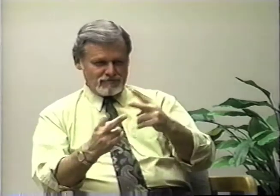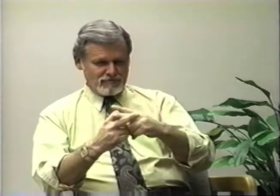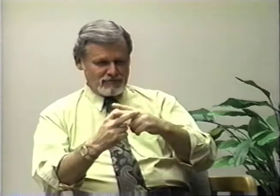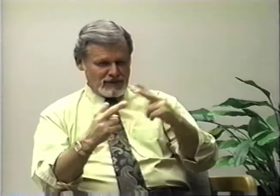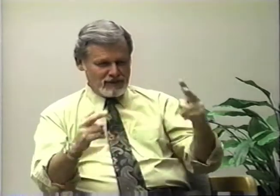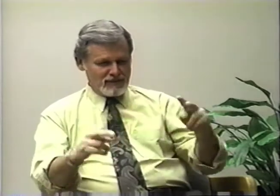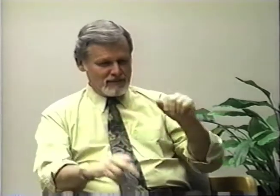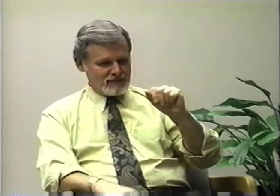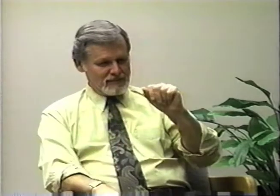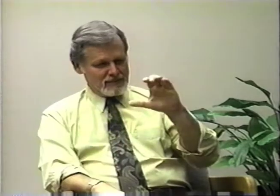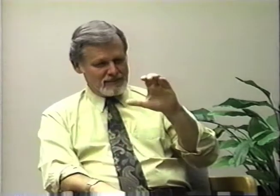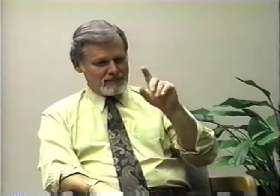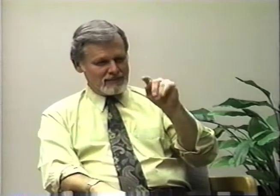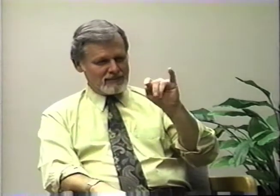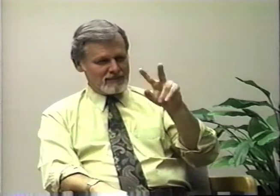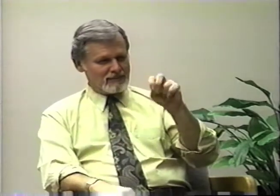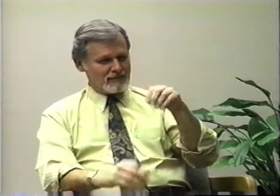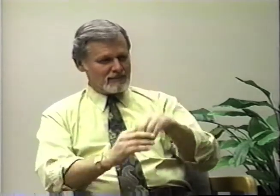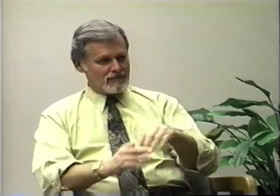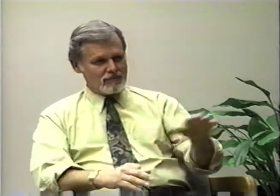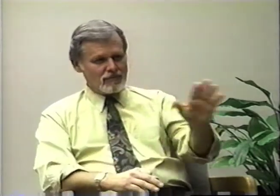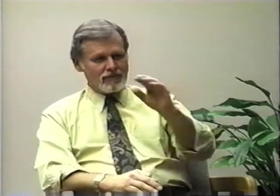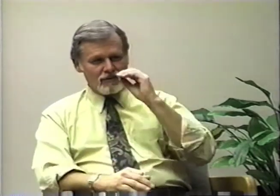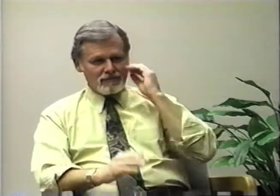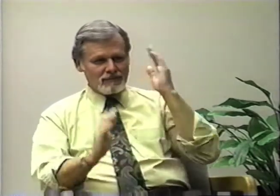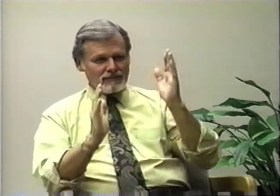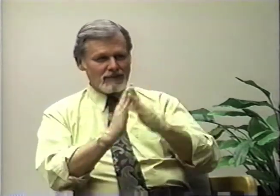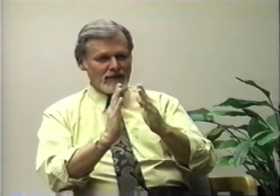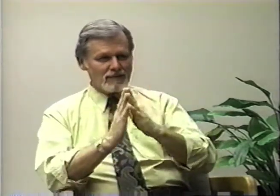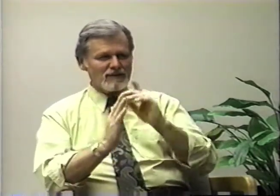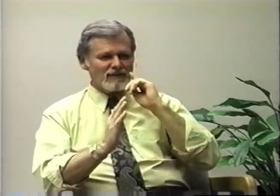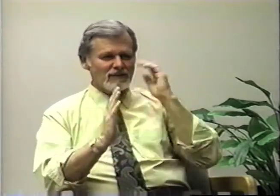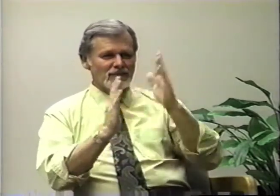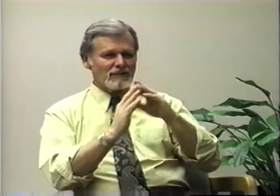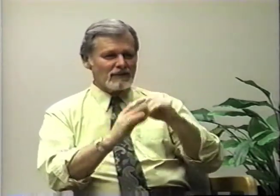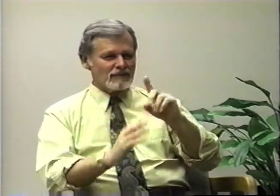I know that you are both very active in the Deaf community